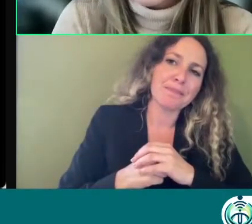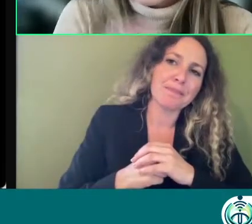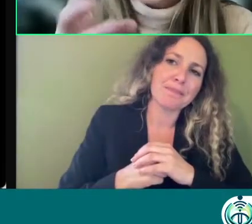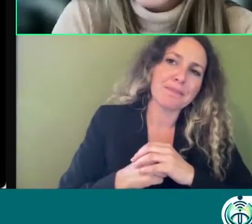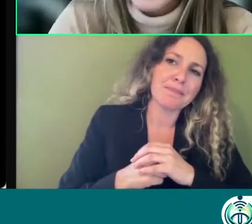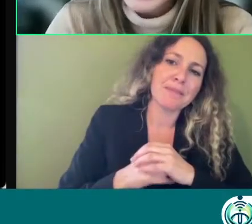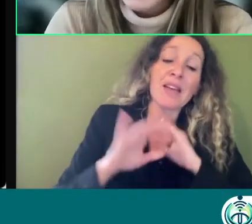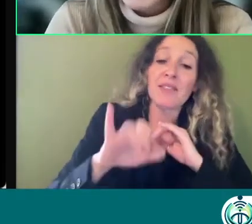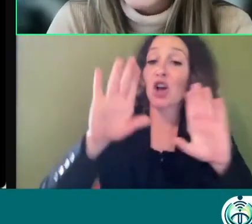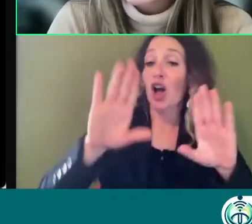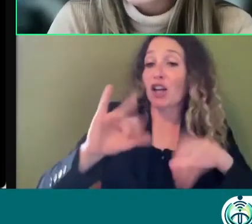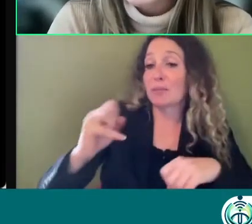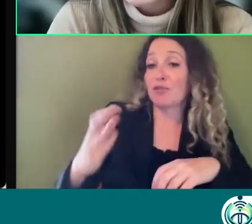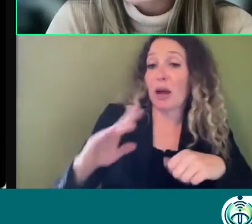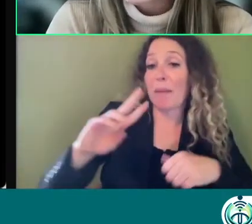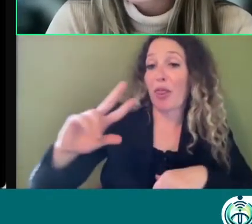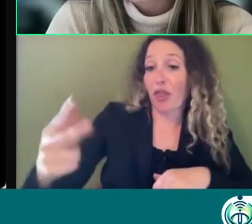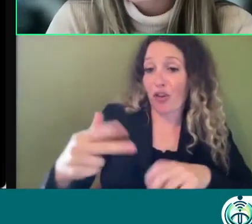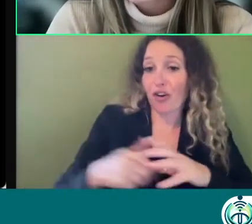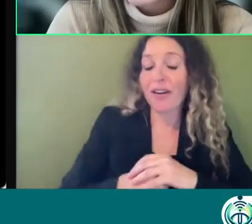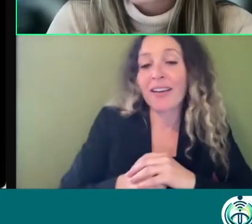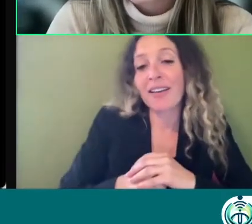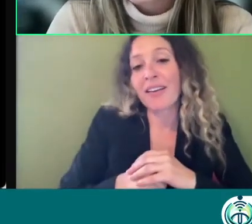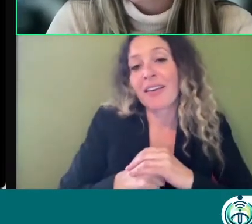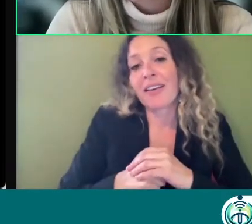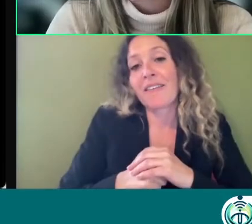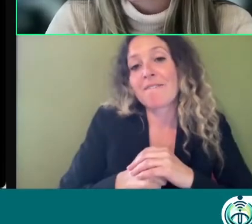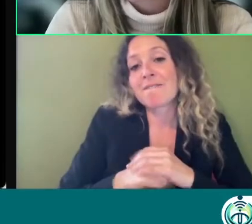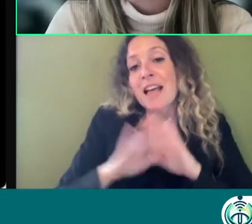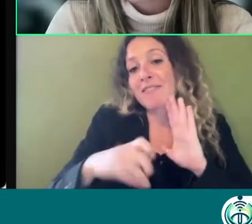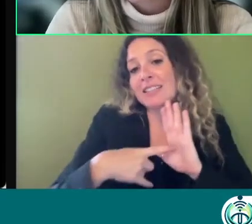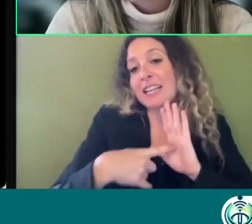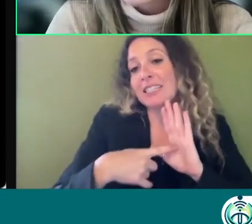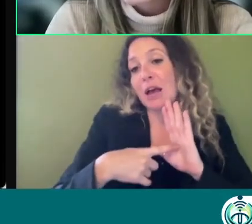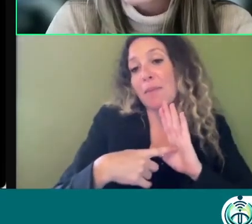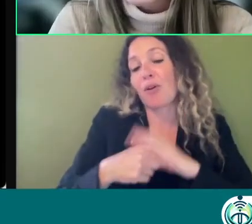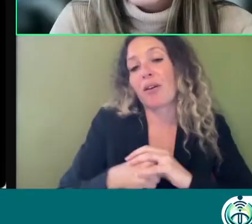little graphic here, where it just shows that this could be an example of autistic profile traits.